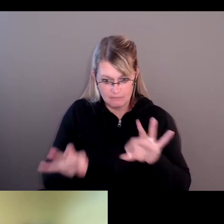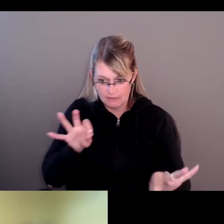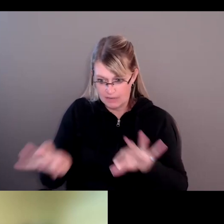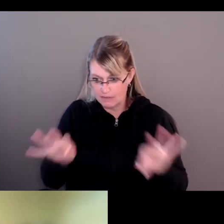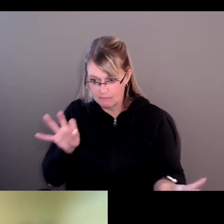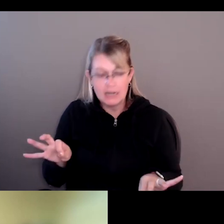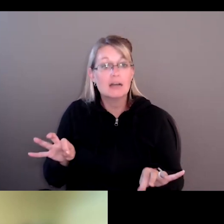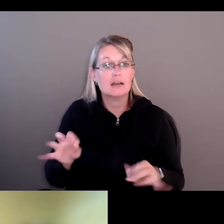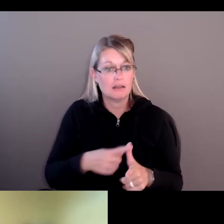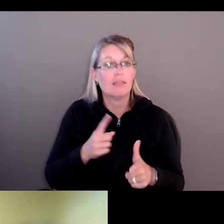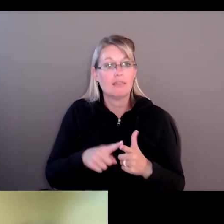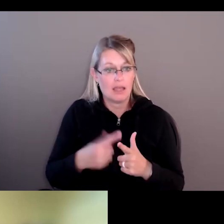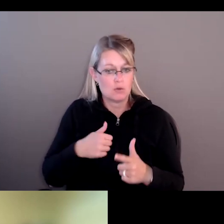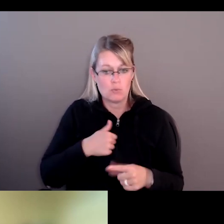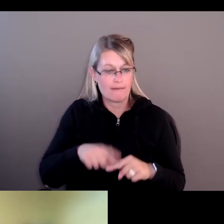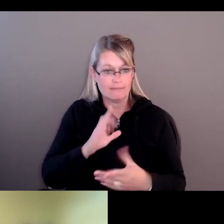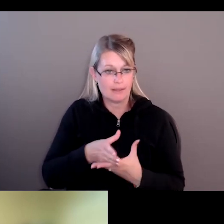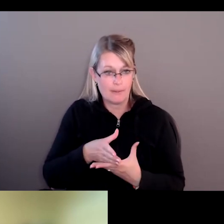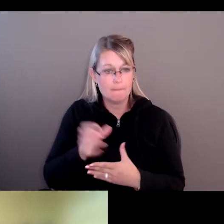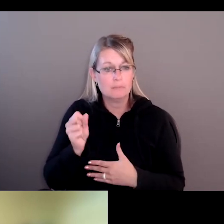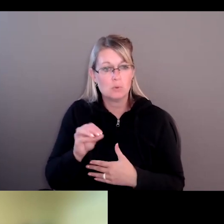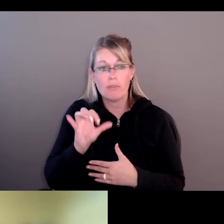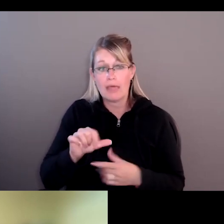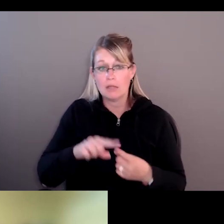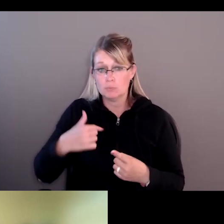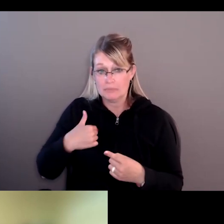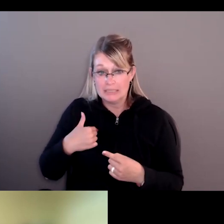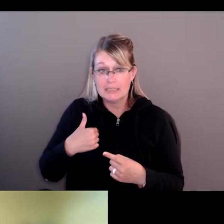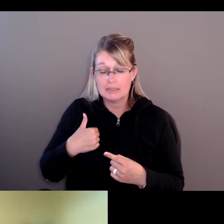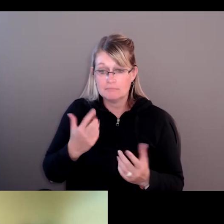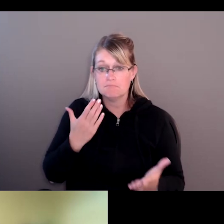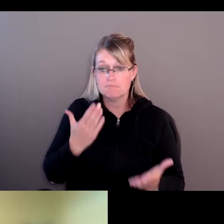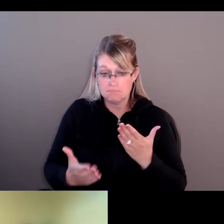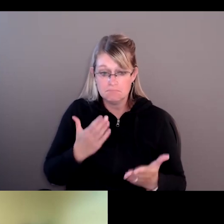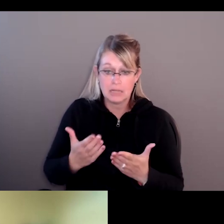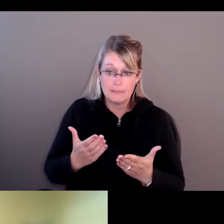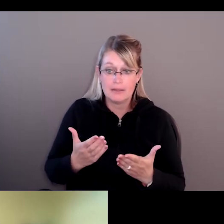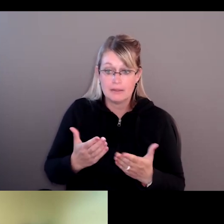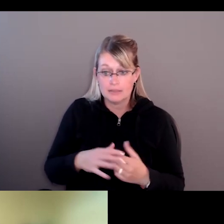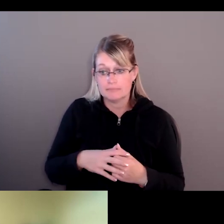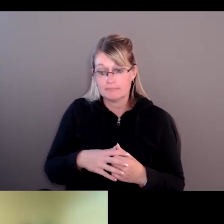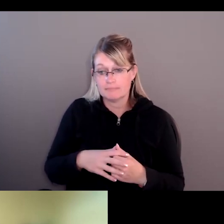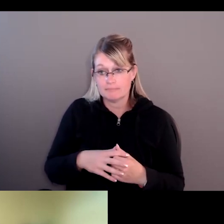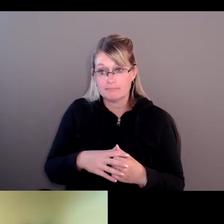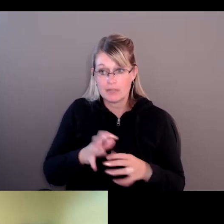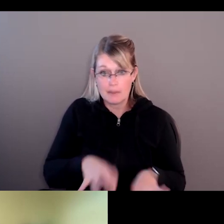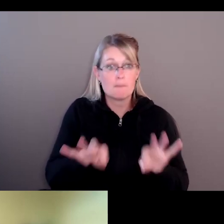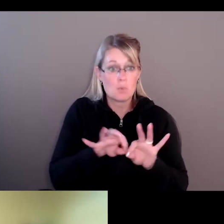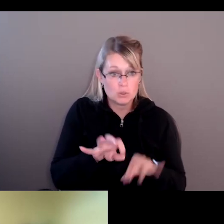we just can't stop. So that to me is perhaps as important and as effective